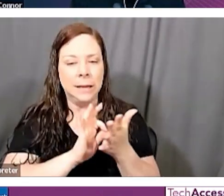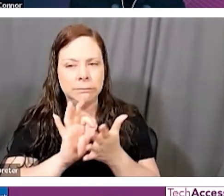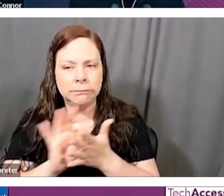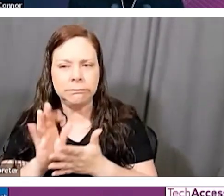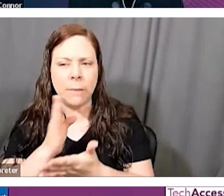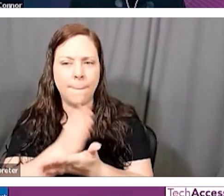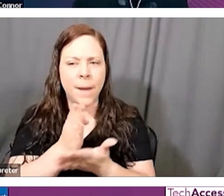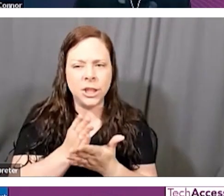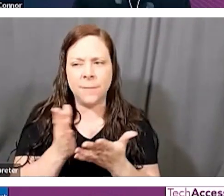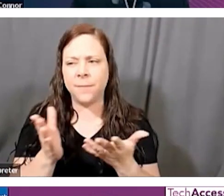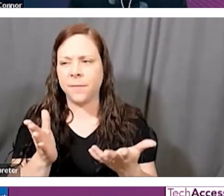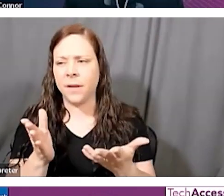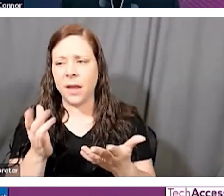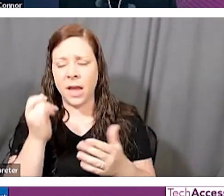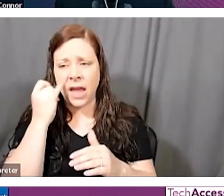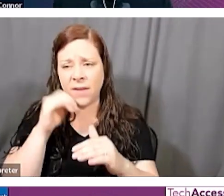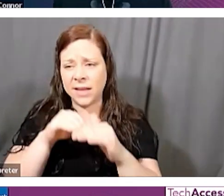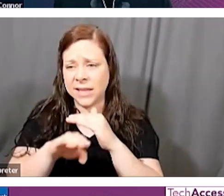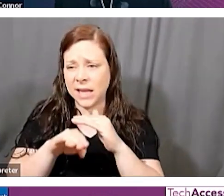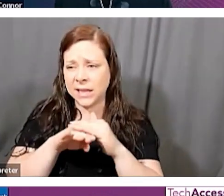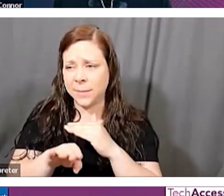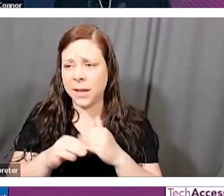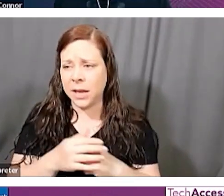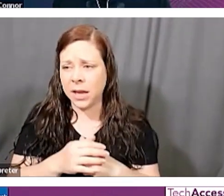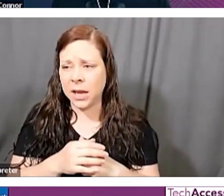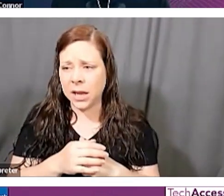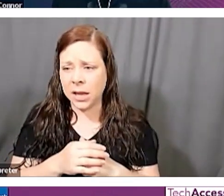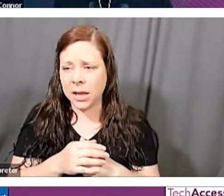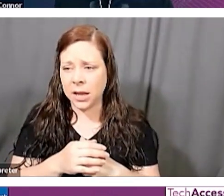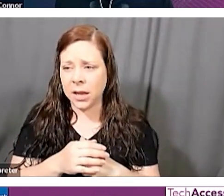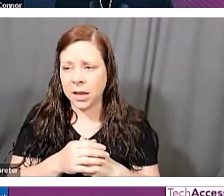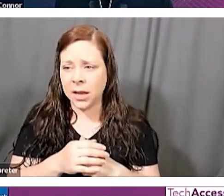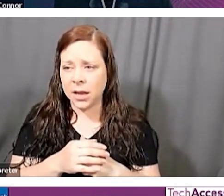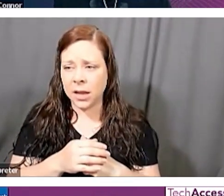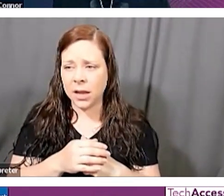So if accessibility is relegated to that thing that we should do at the end and put a little frosting